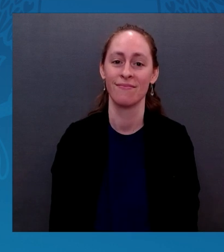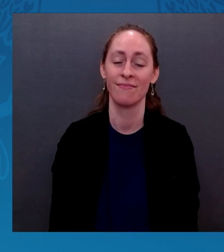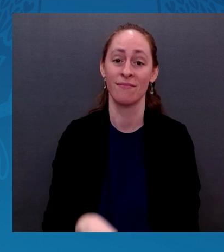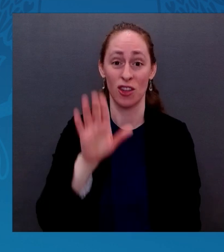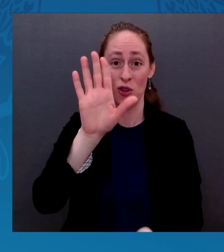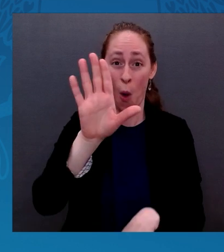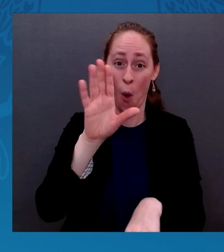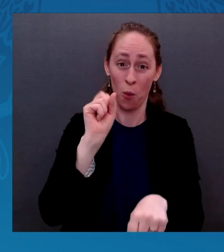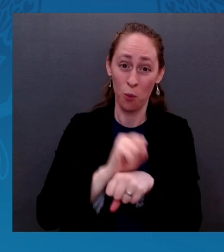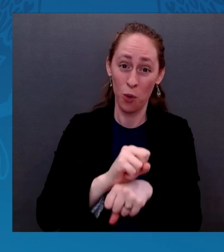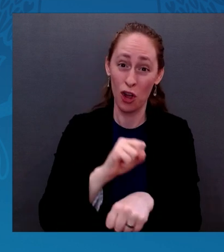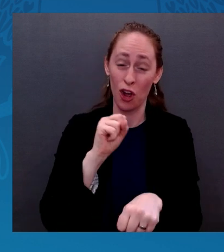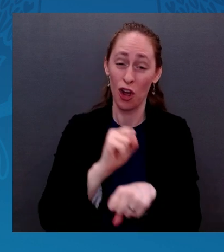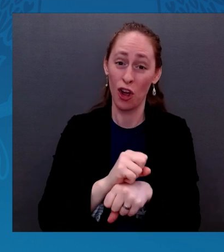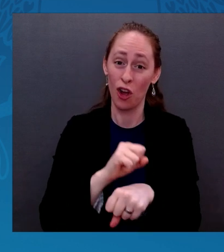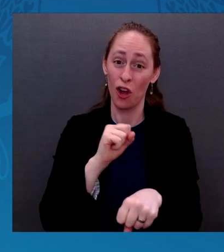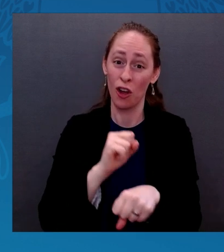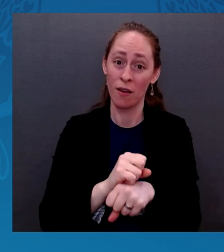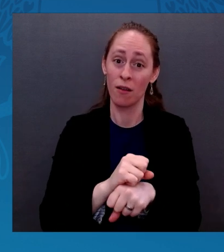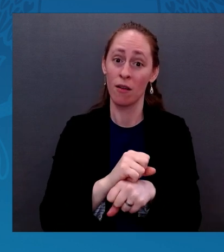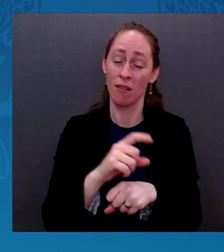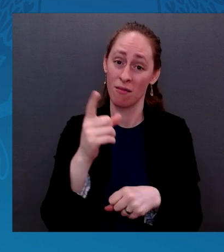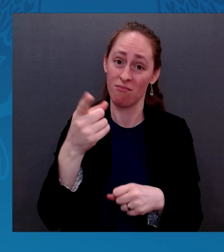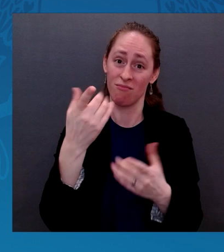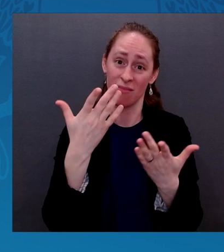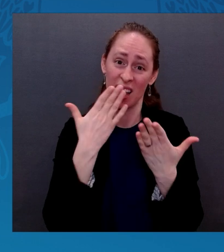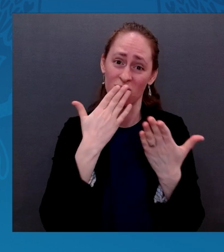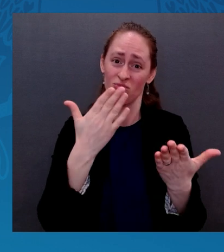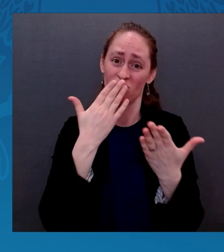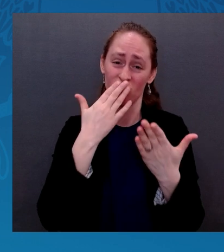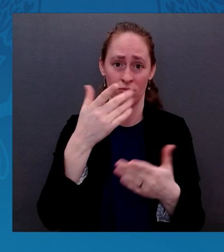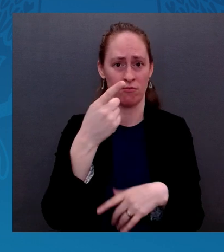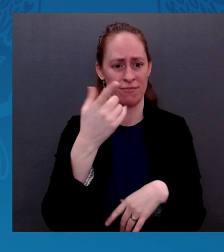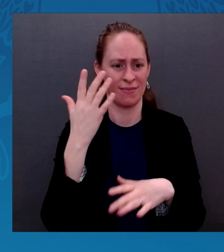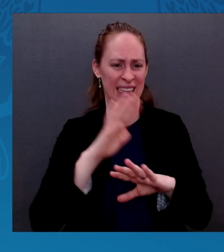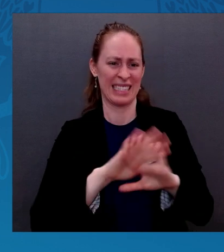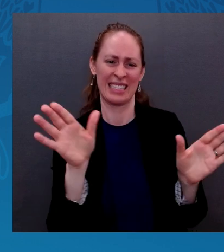Can you tell us how you got involved in this work and what does this work mean to you?